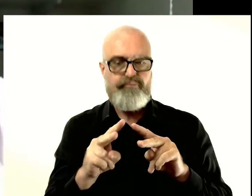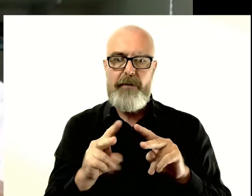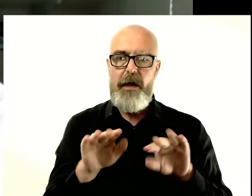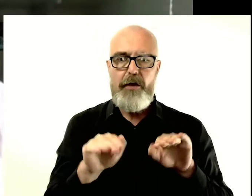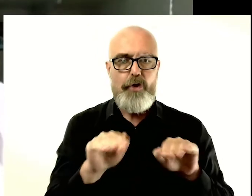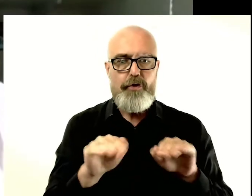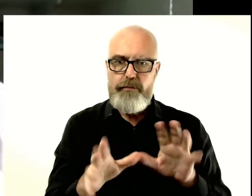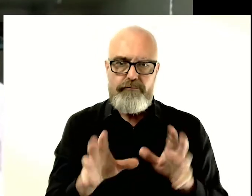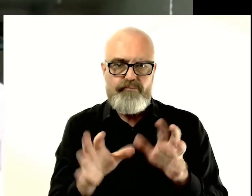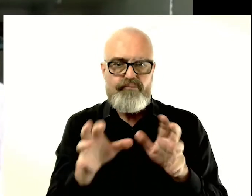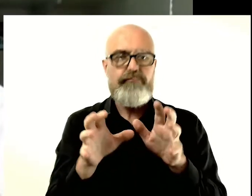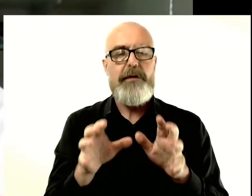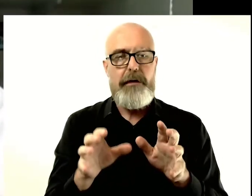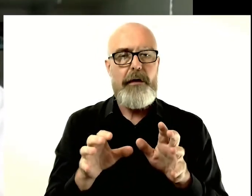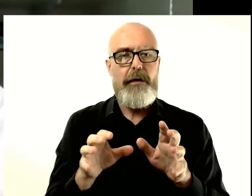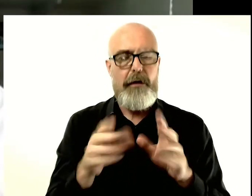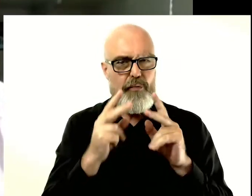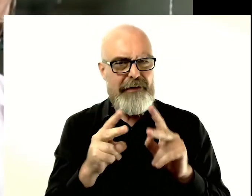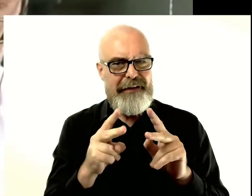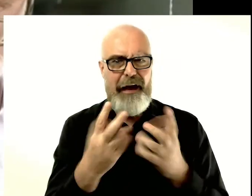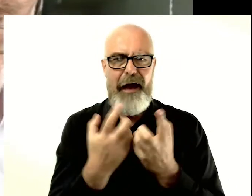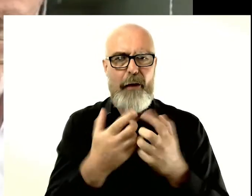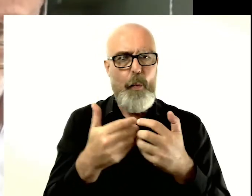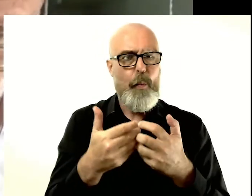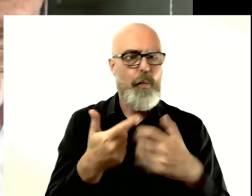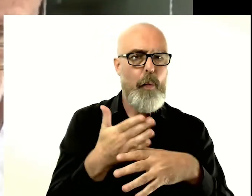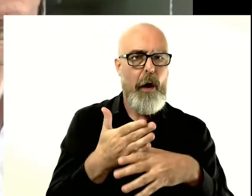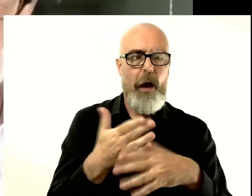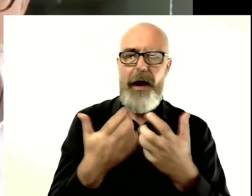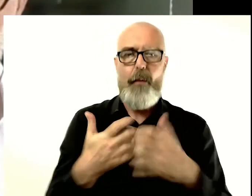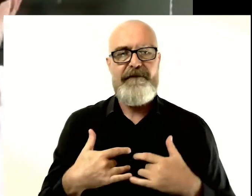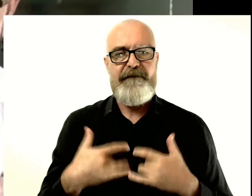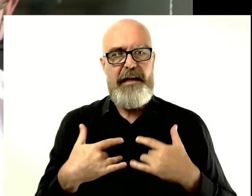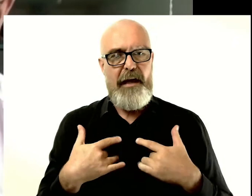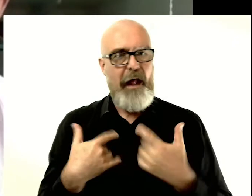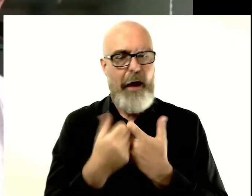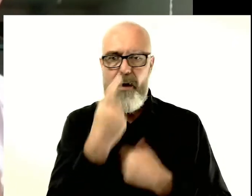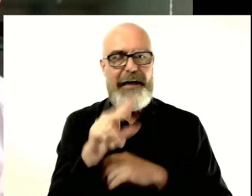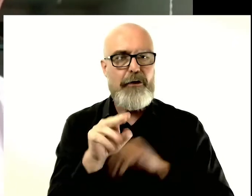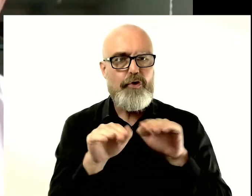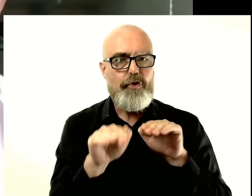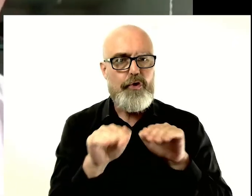to look at our objects to handle them